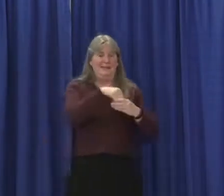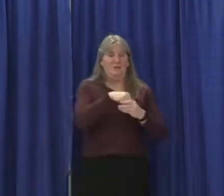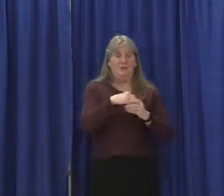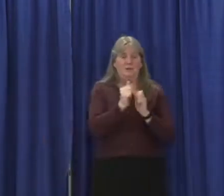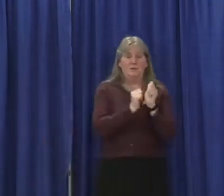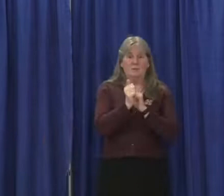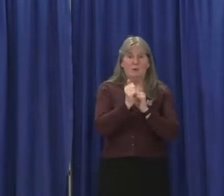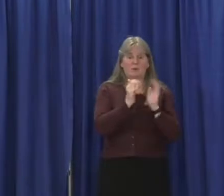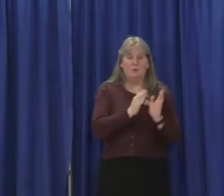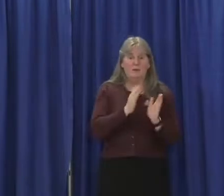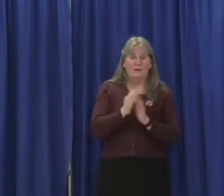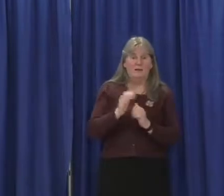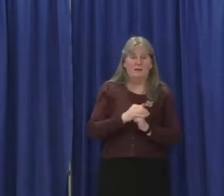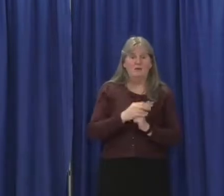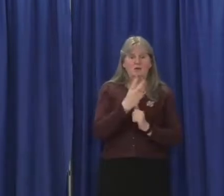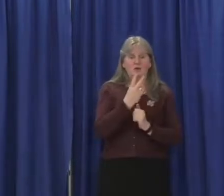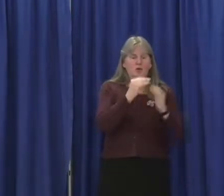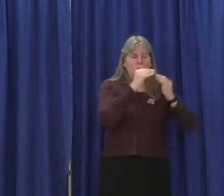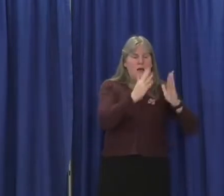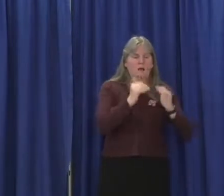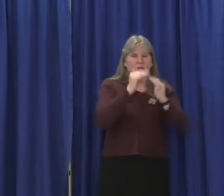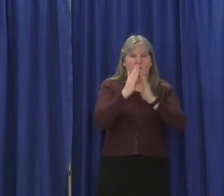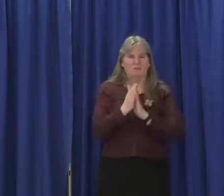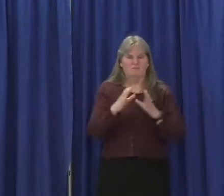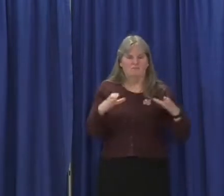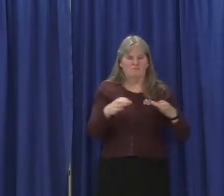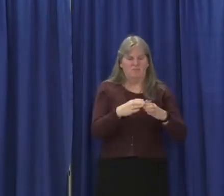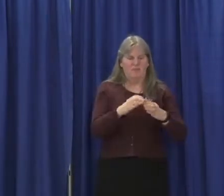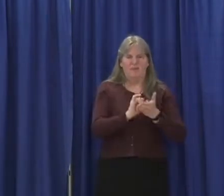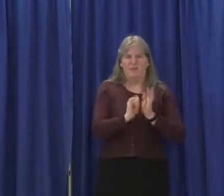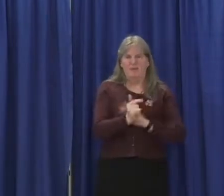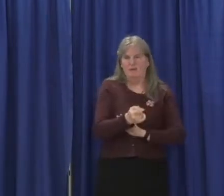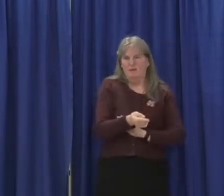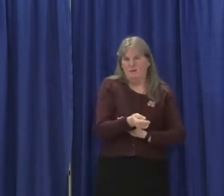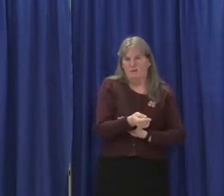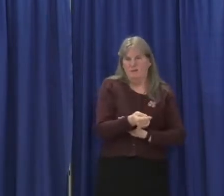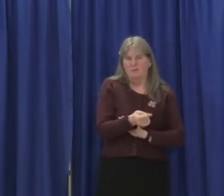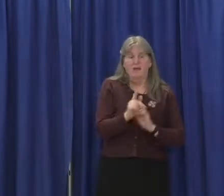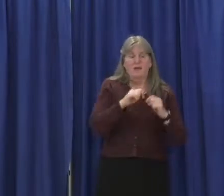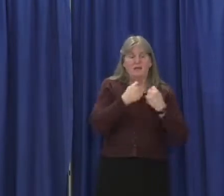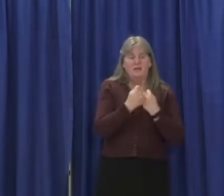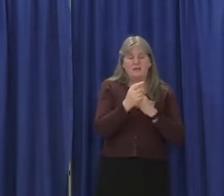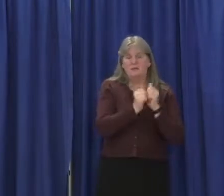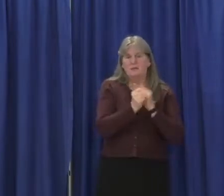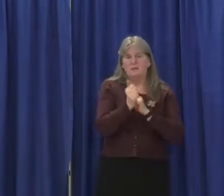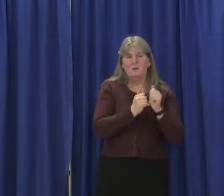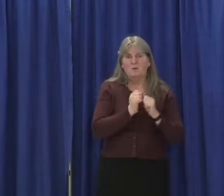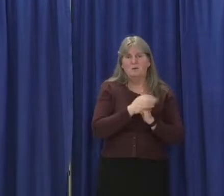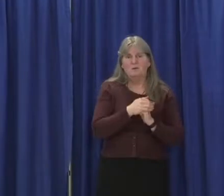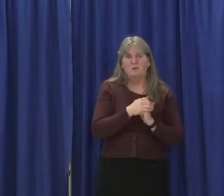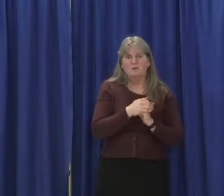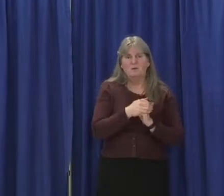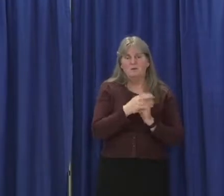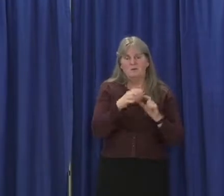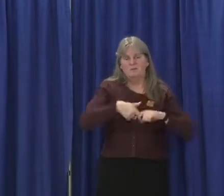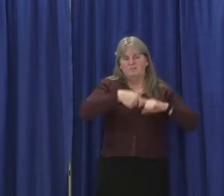about two households in a unit. So, that does mean that team sports will need to be postponed at this time for this